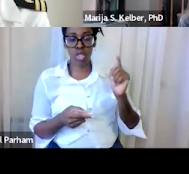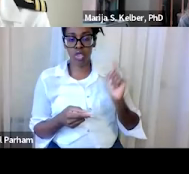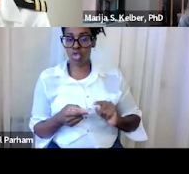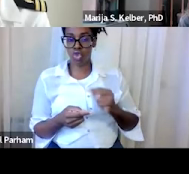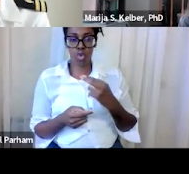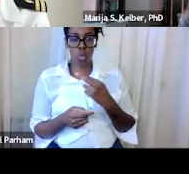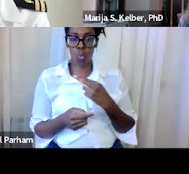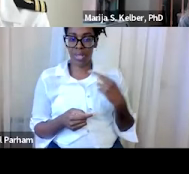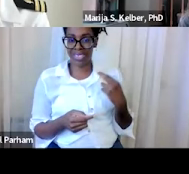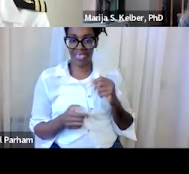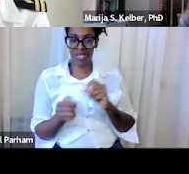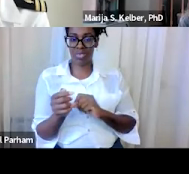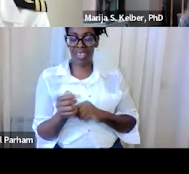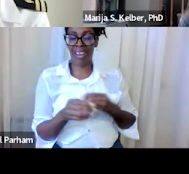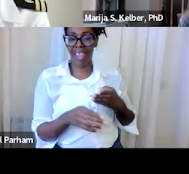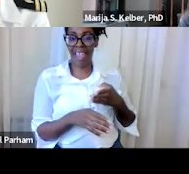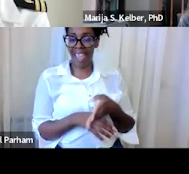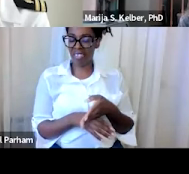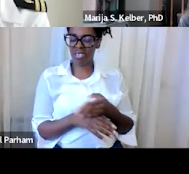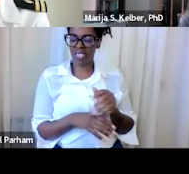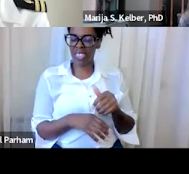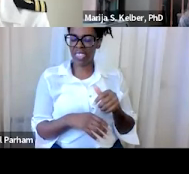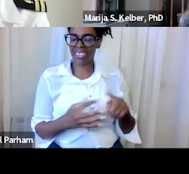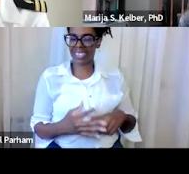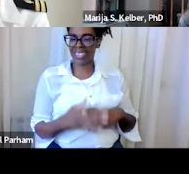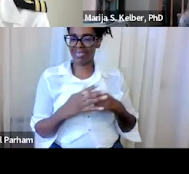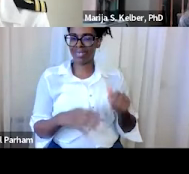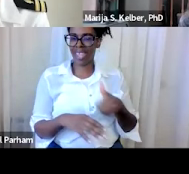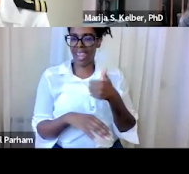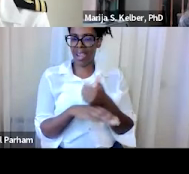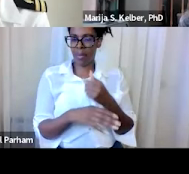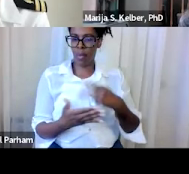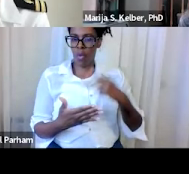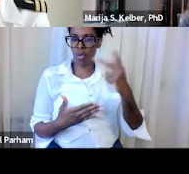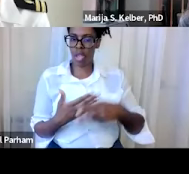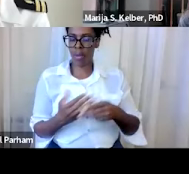after the program was implemented. This is a pre/post study design,